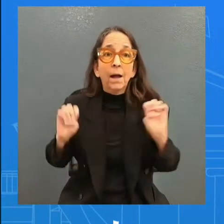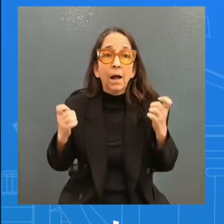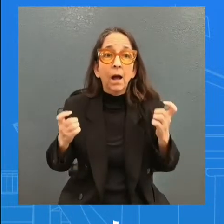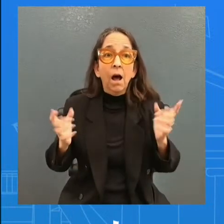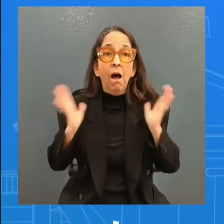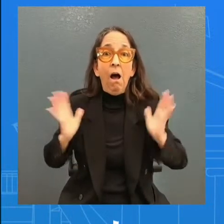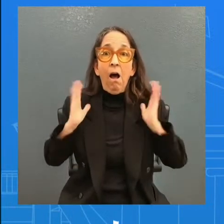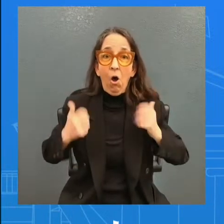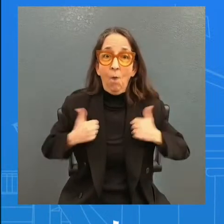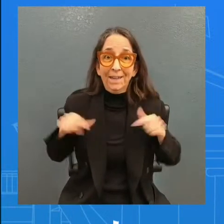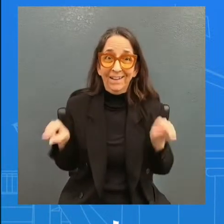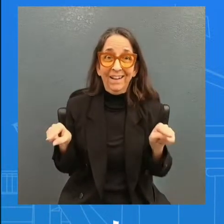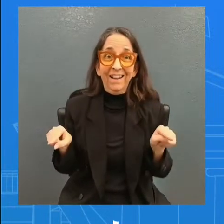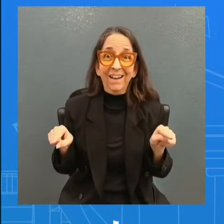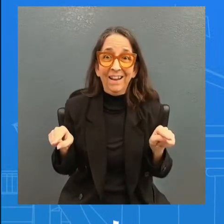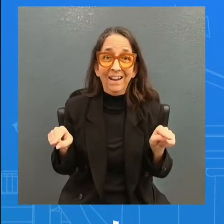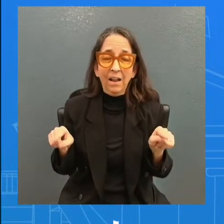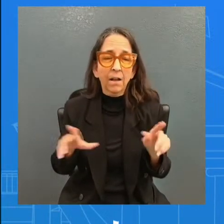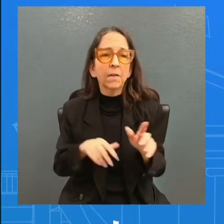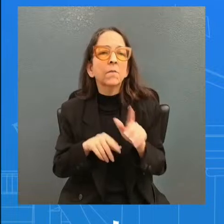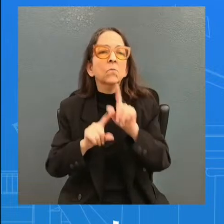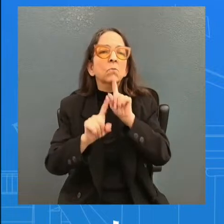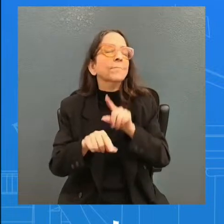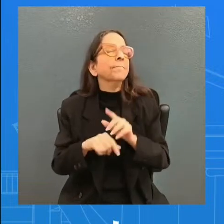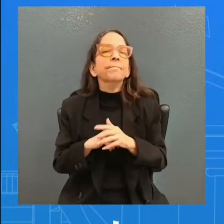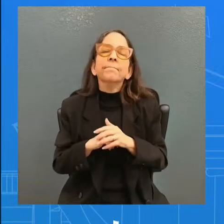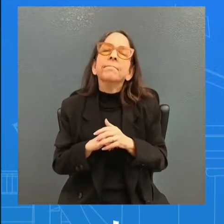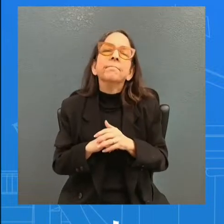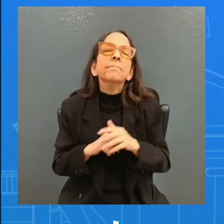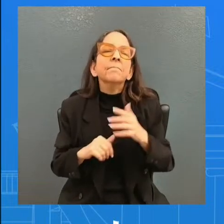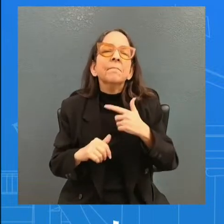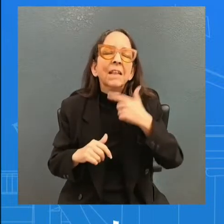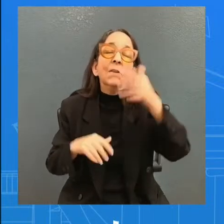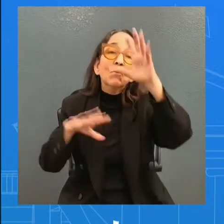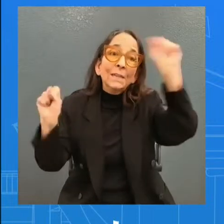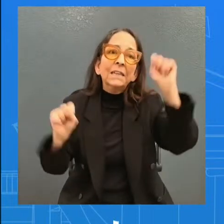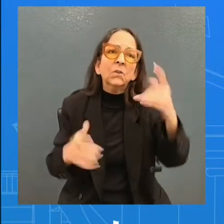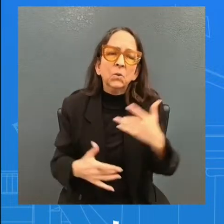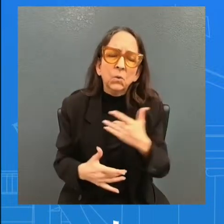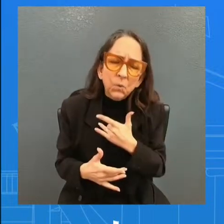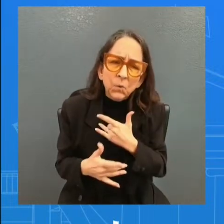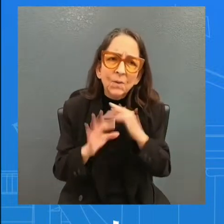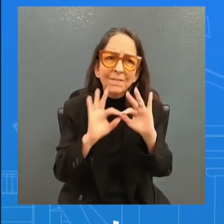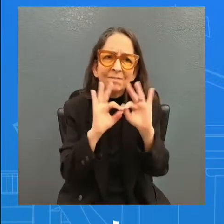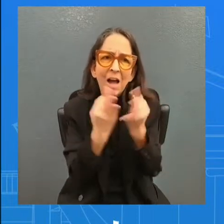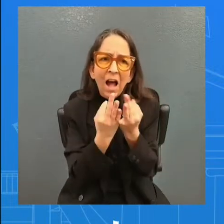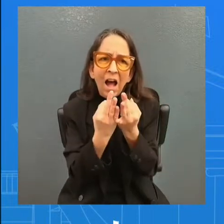who were certainly affected and lost a loved one that day.